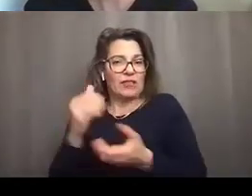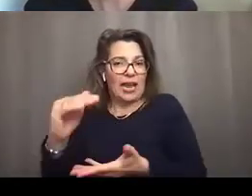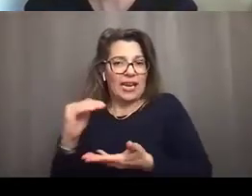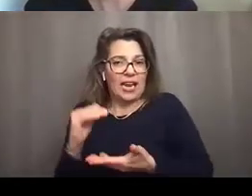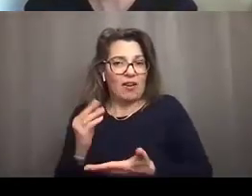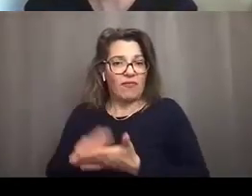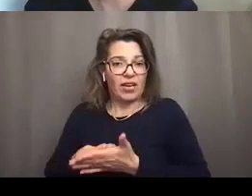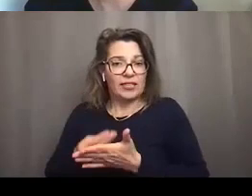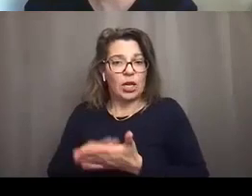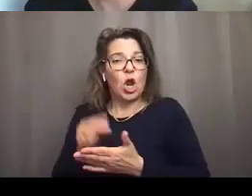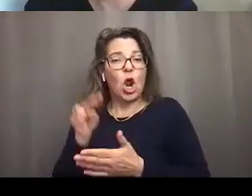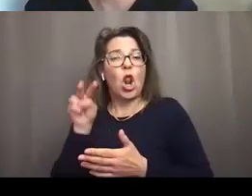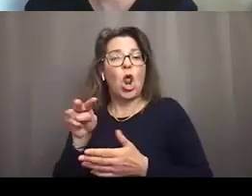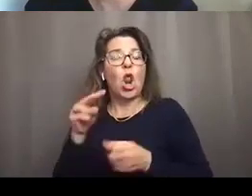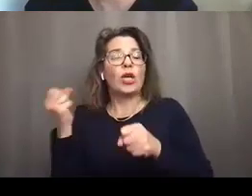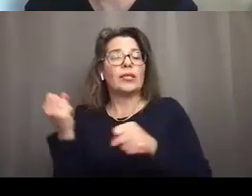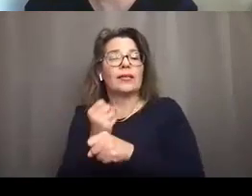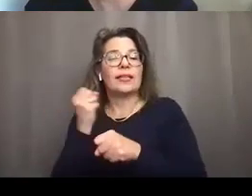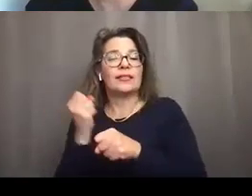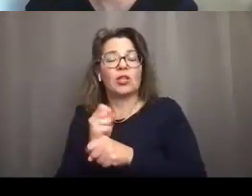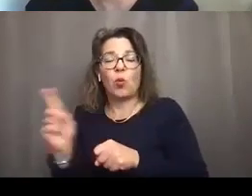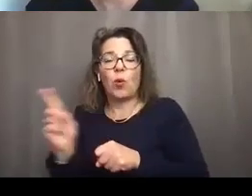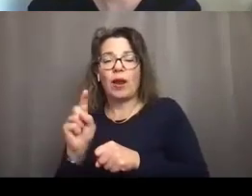take a look at the statistics available in the NIH Data Book.